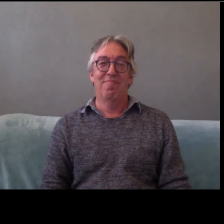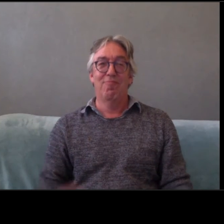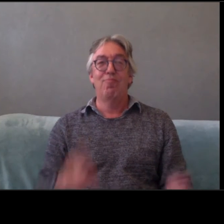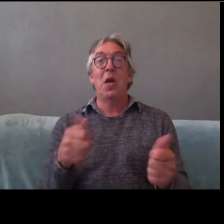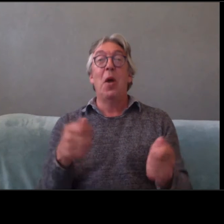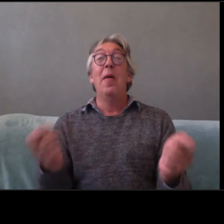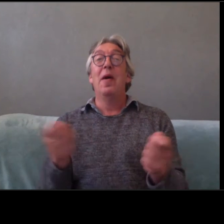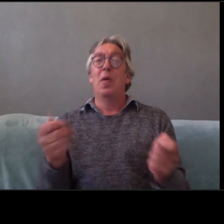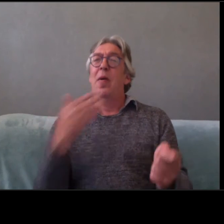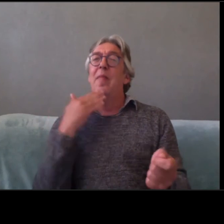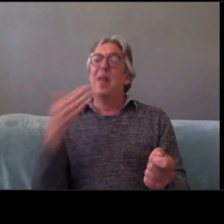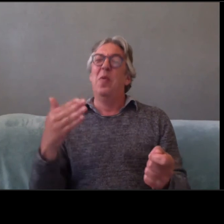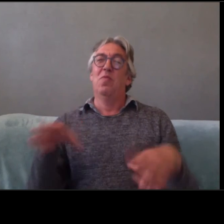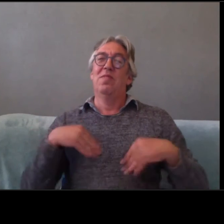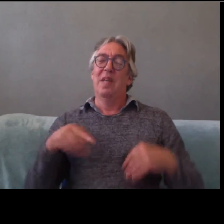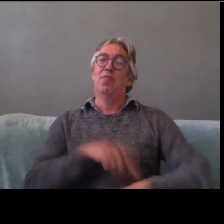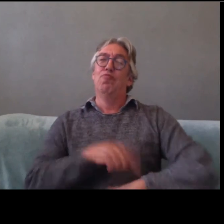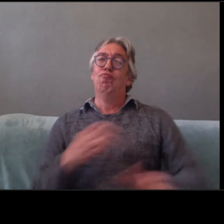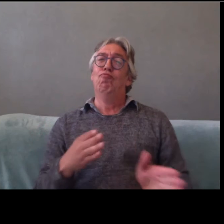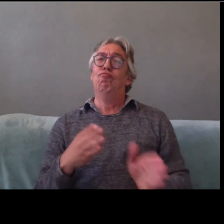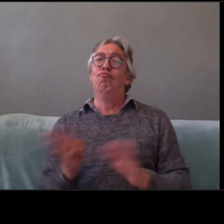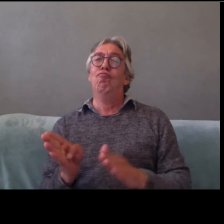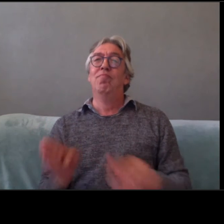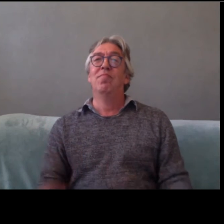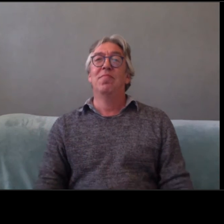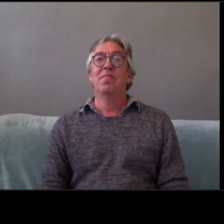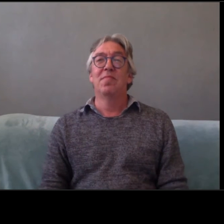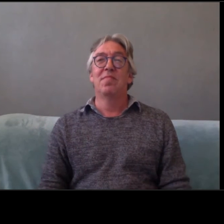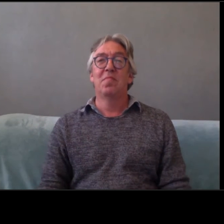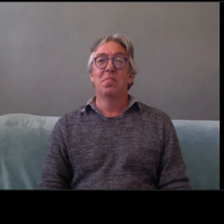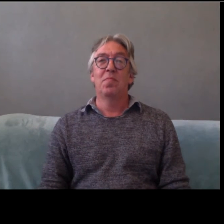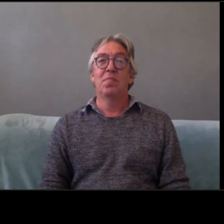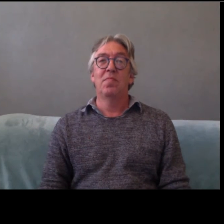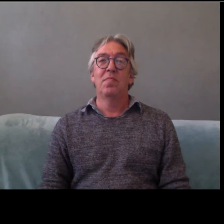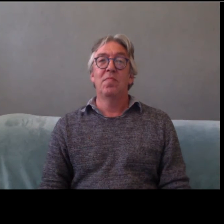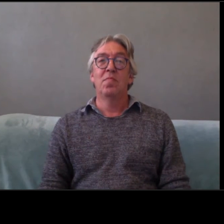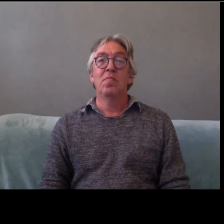And we'll have to, at least, from all the questions we've received,